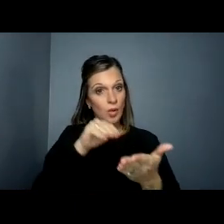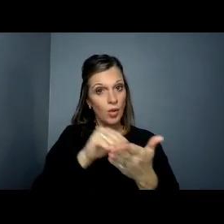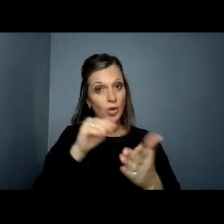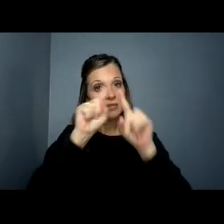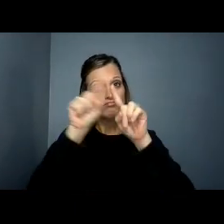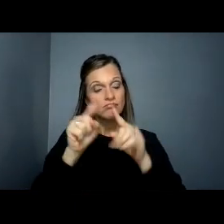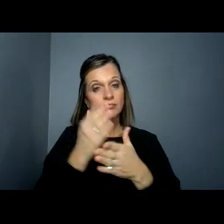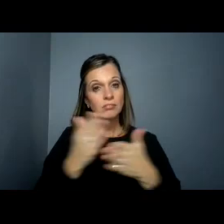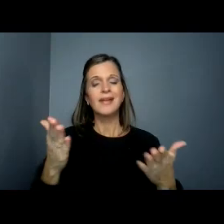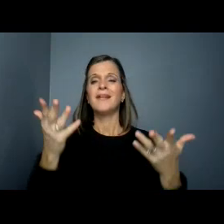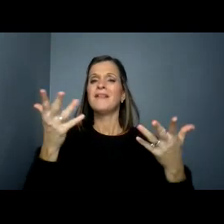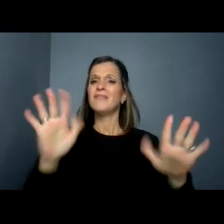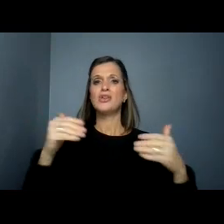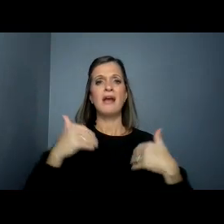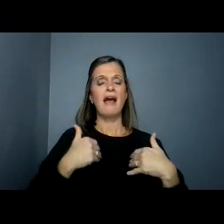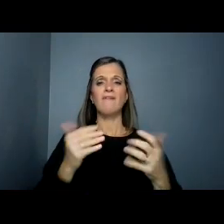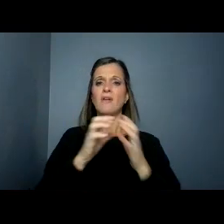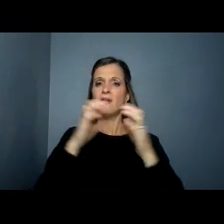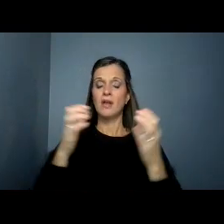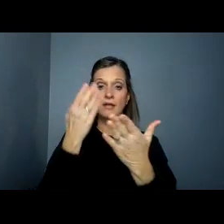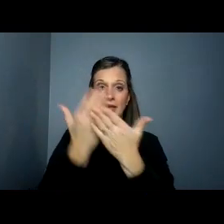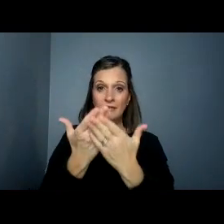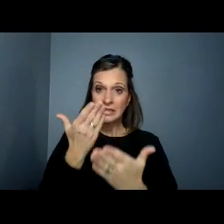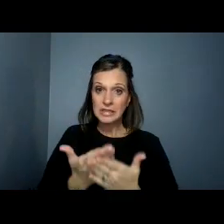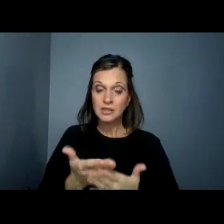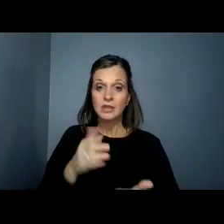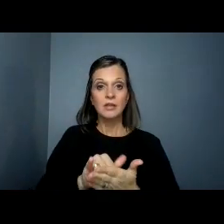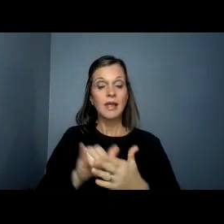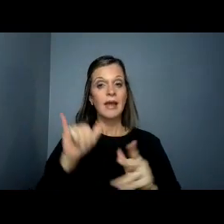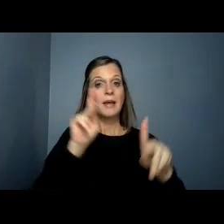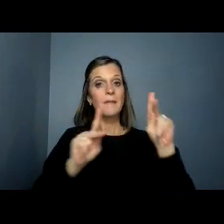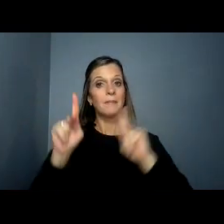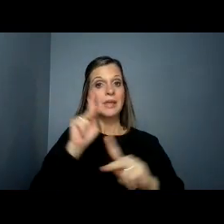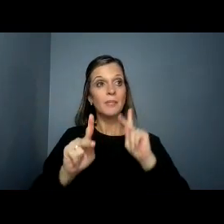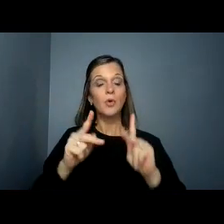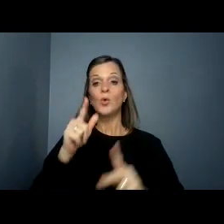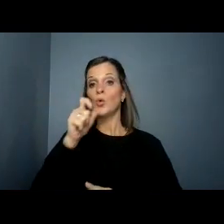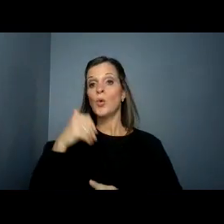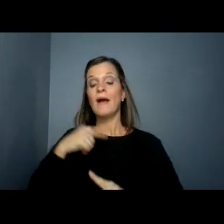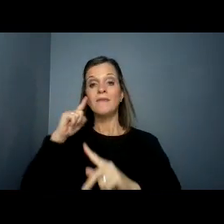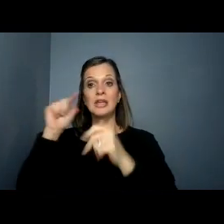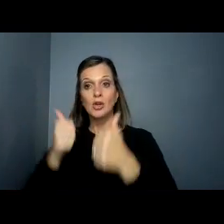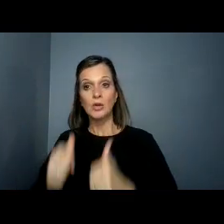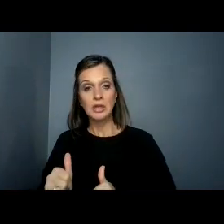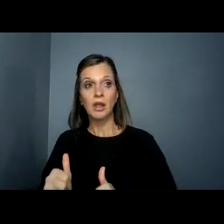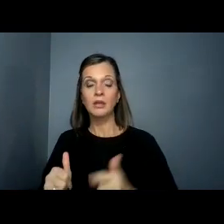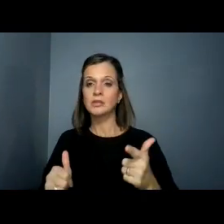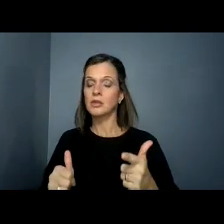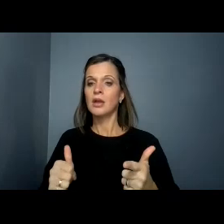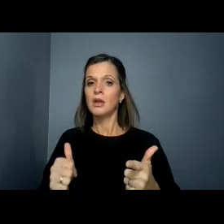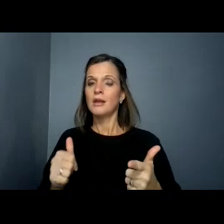people who have hearing loss get passed up for promotions and often times don't even get hired.